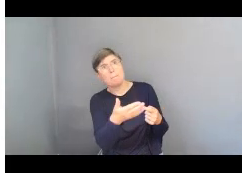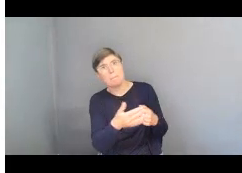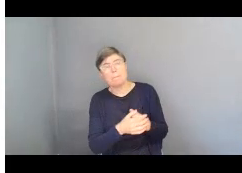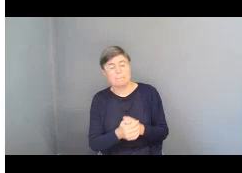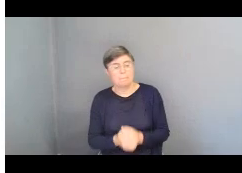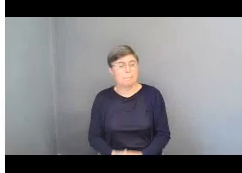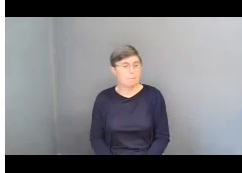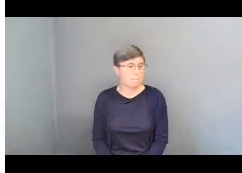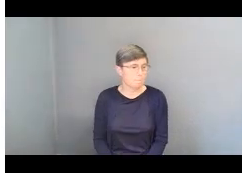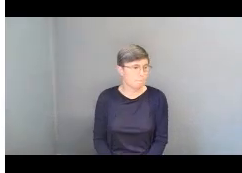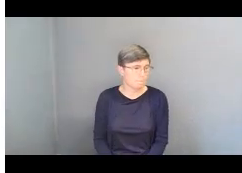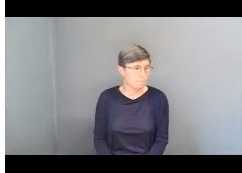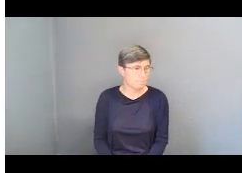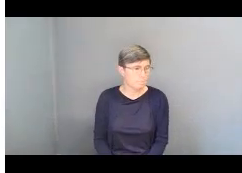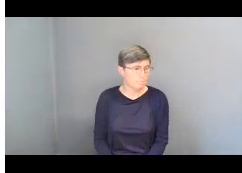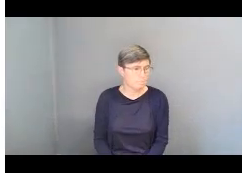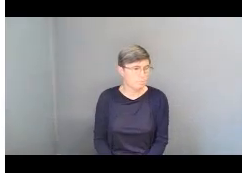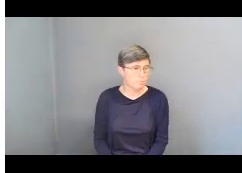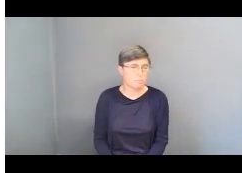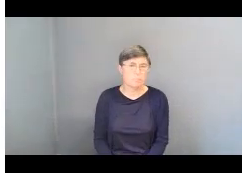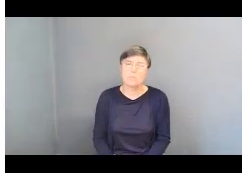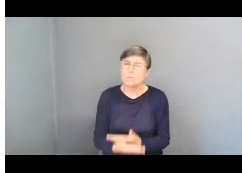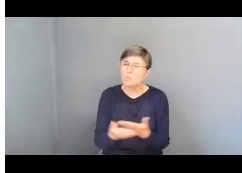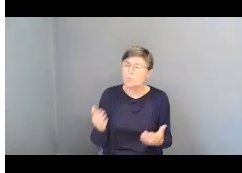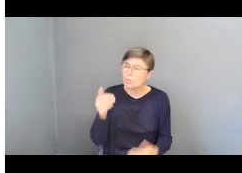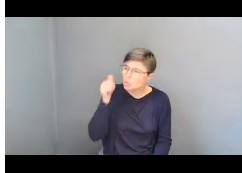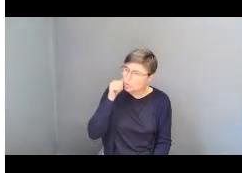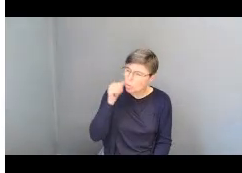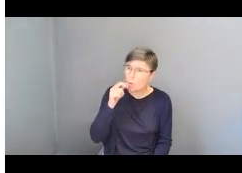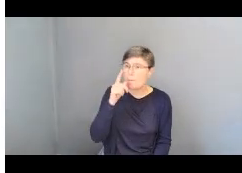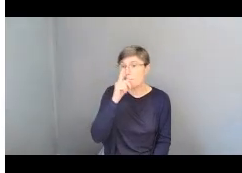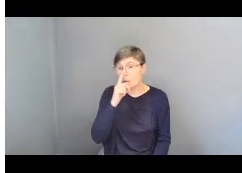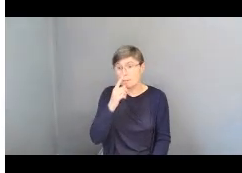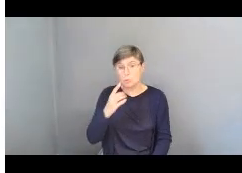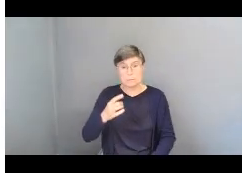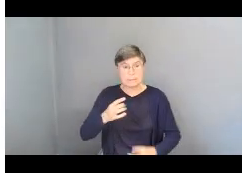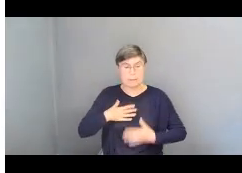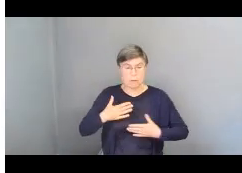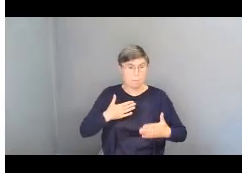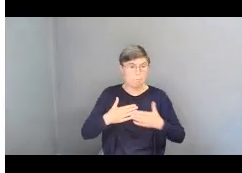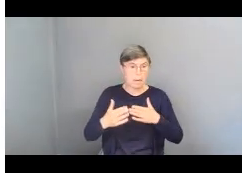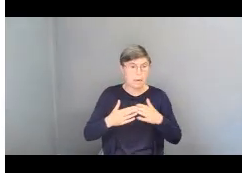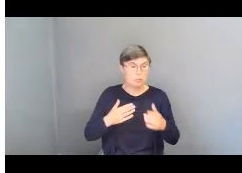Now, we know self-managers try to do the right thing, but sometimes make mistakes.